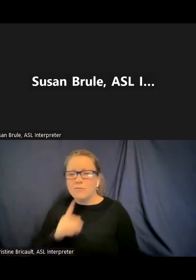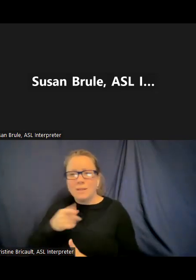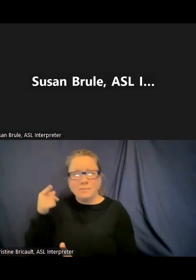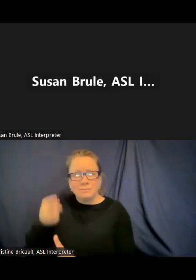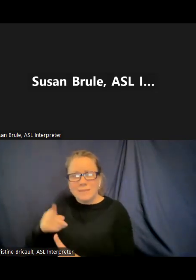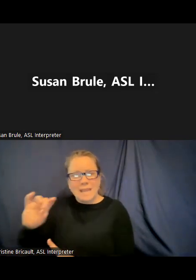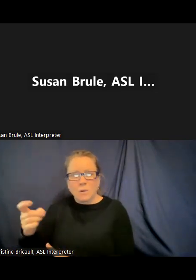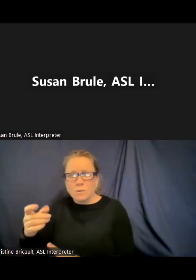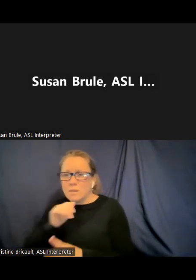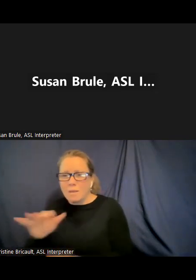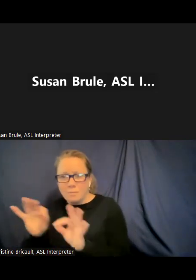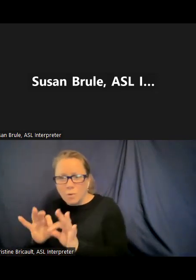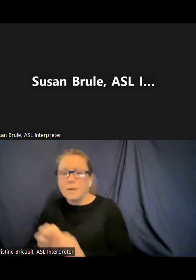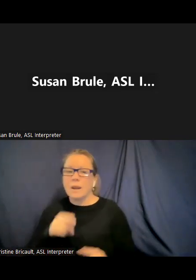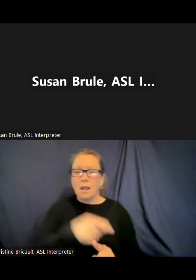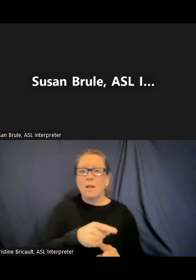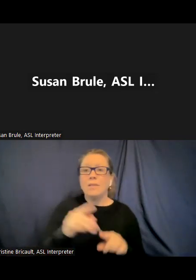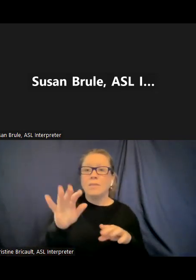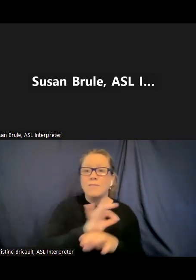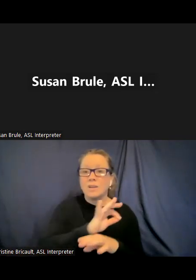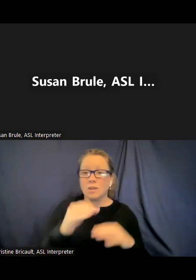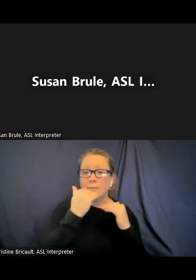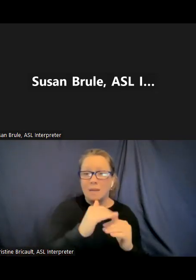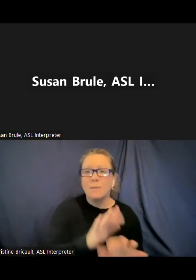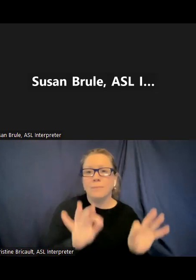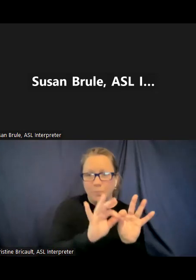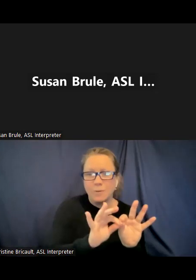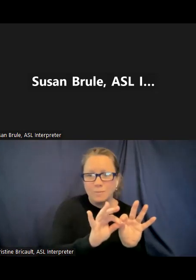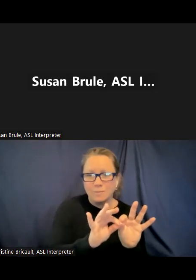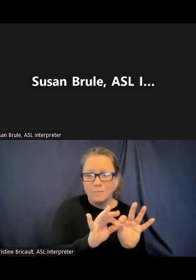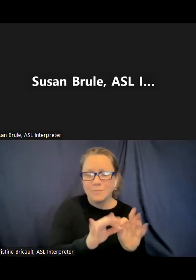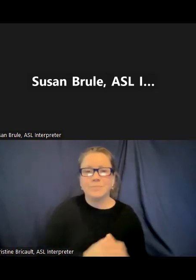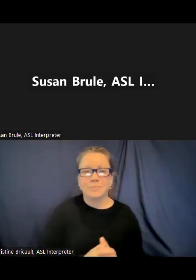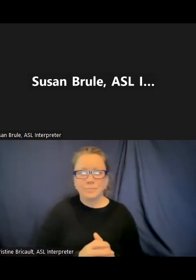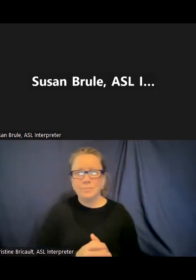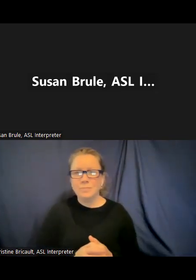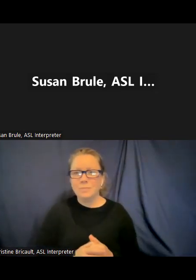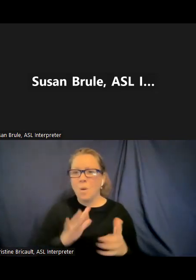is, and you don't need that medical information. Because all you need is confirmation